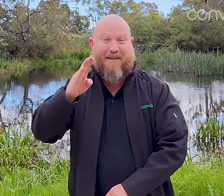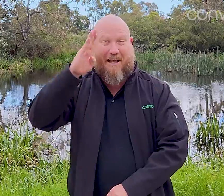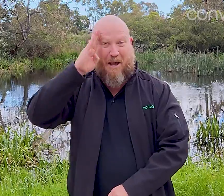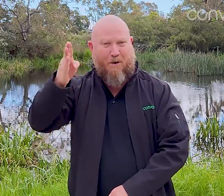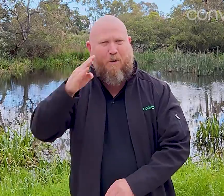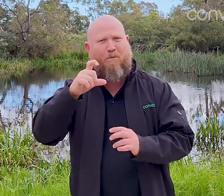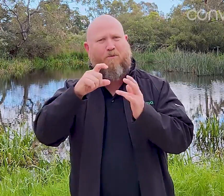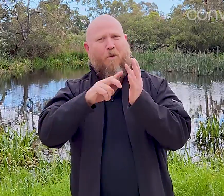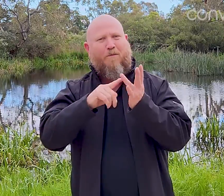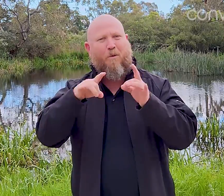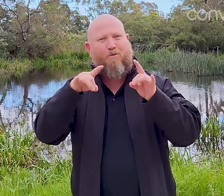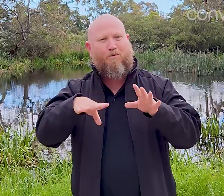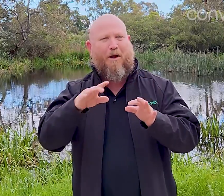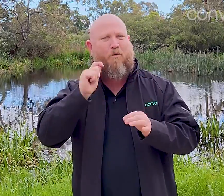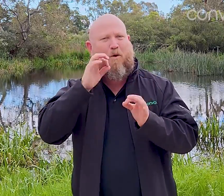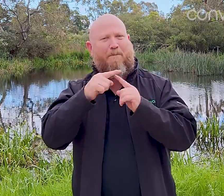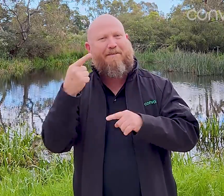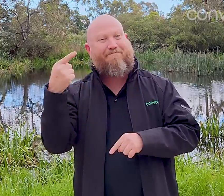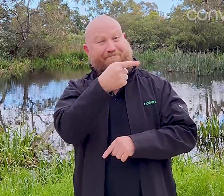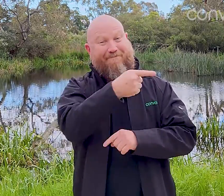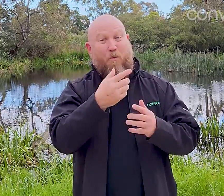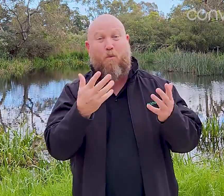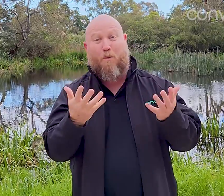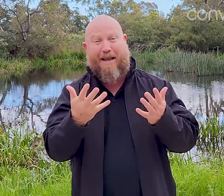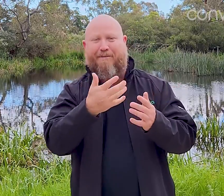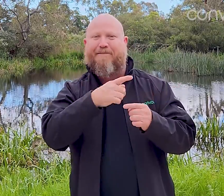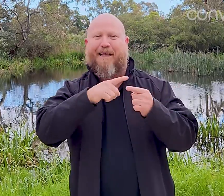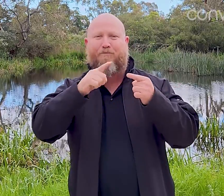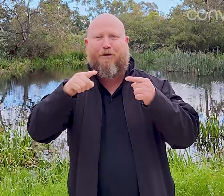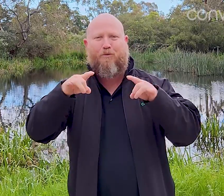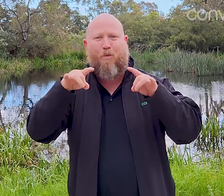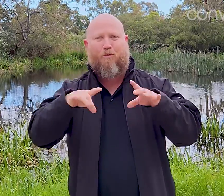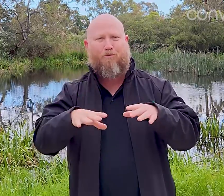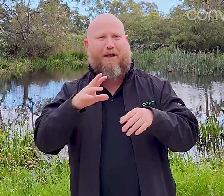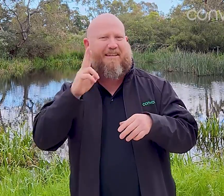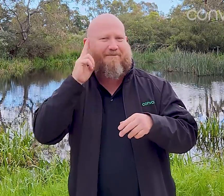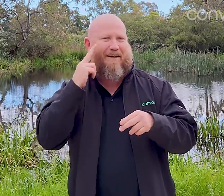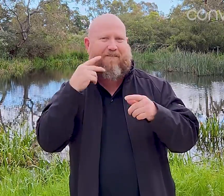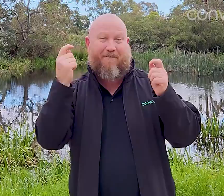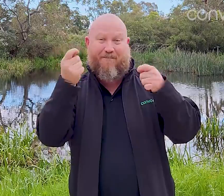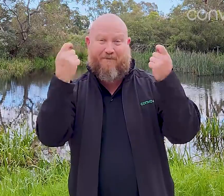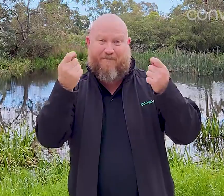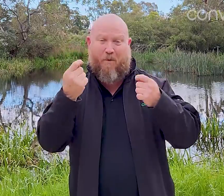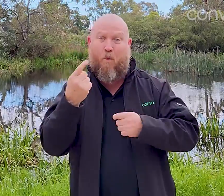Hey! Convo Australia will be at the Expression Deaf Festival.